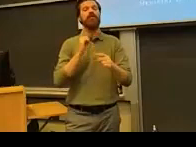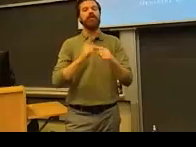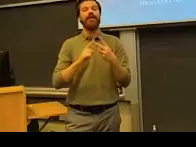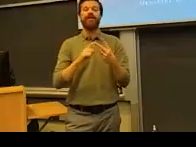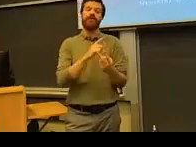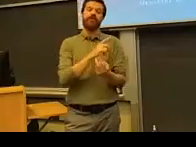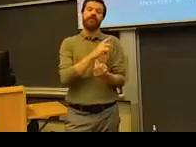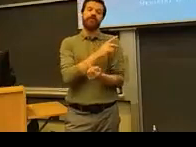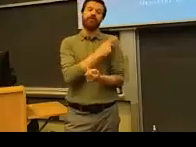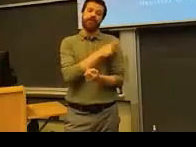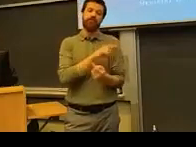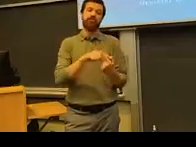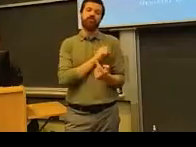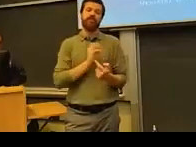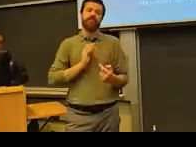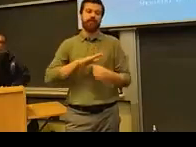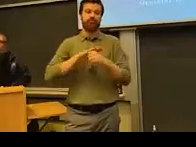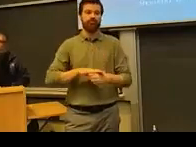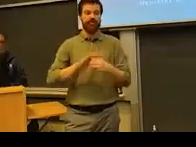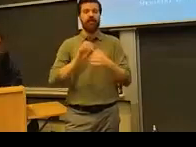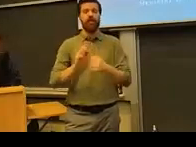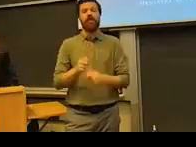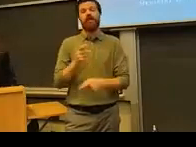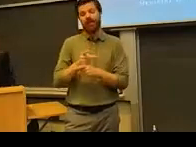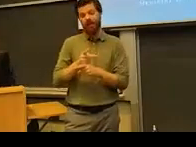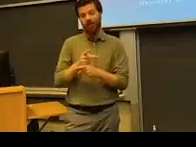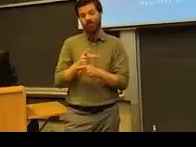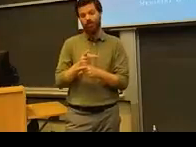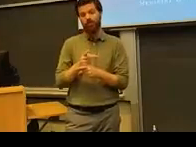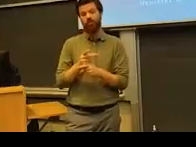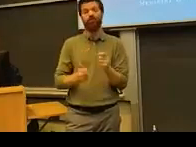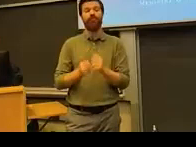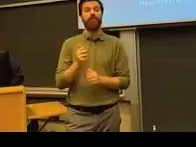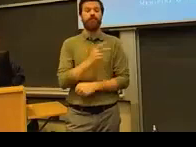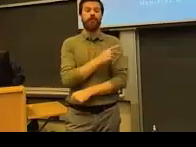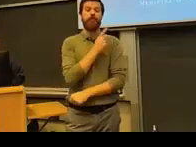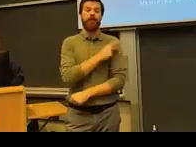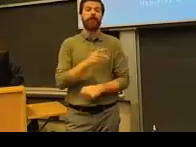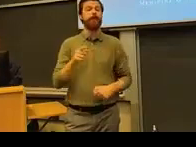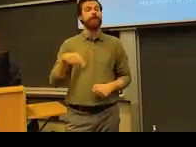to the care around infections and substance use disorder most patients in our population